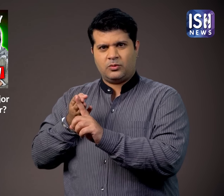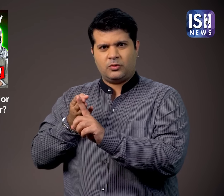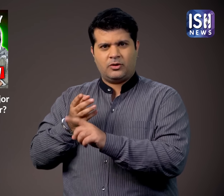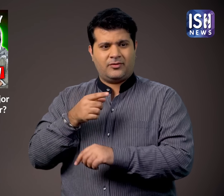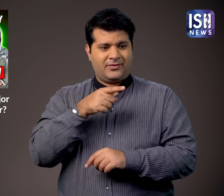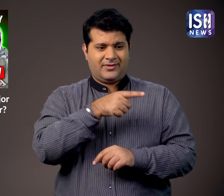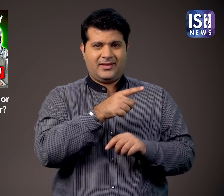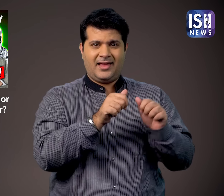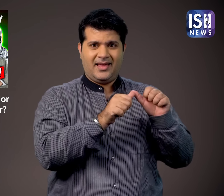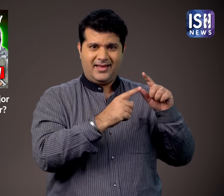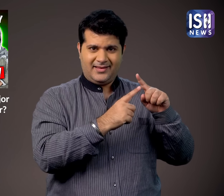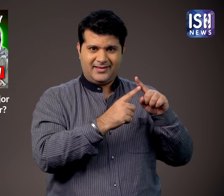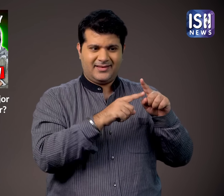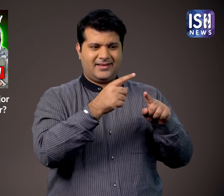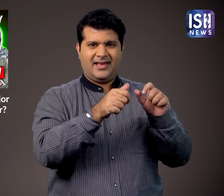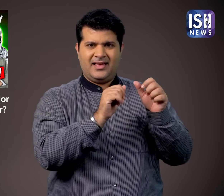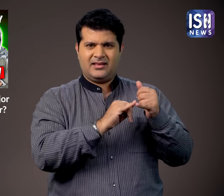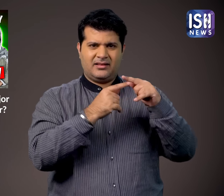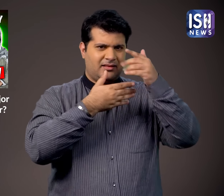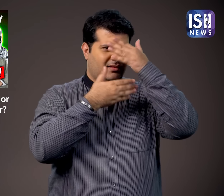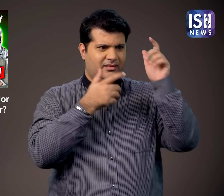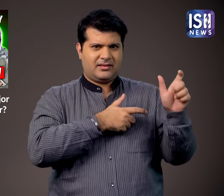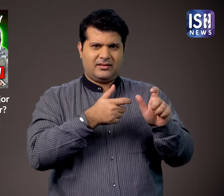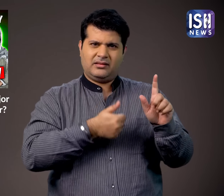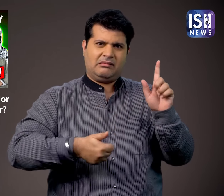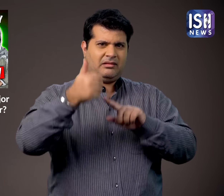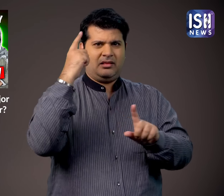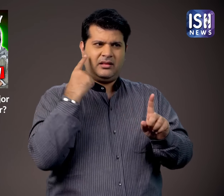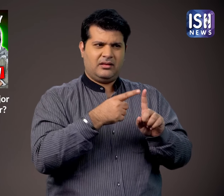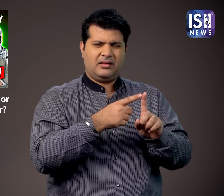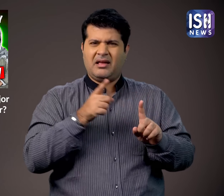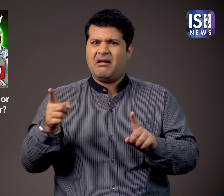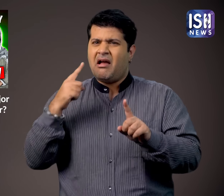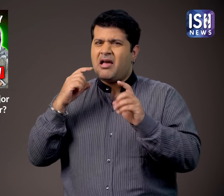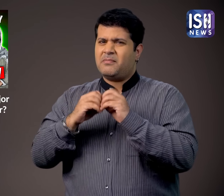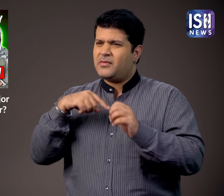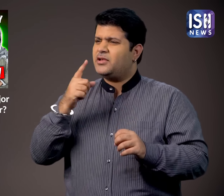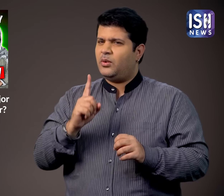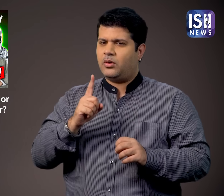We know that Torara and Sabzar were Hizbul commanders, but what about Iftikhar?